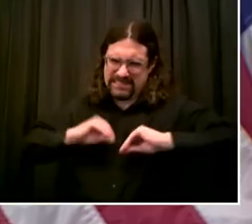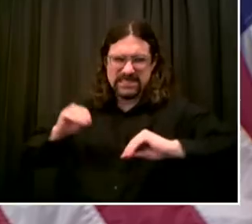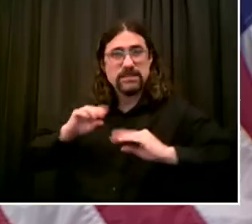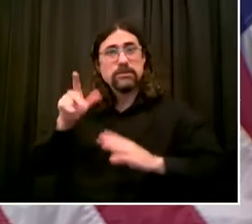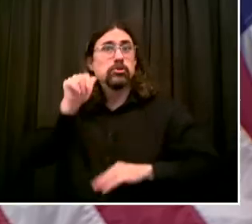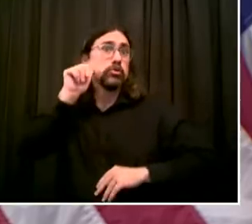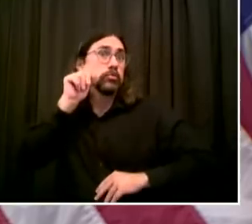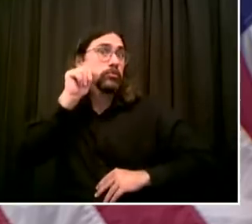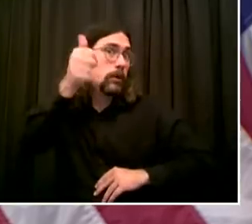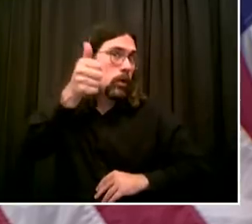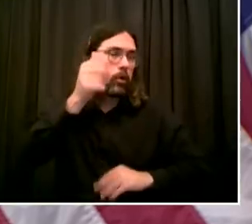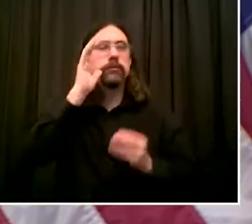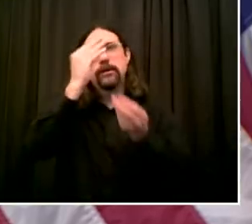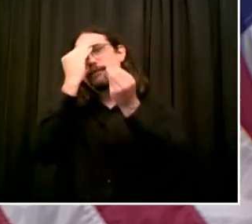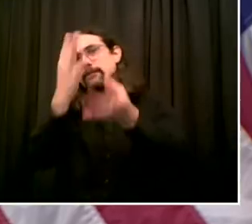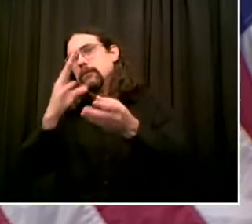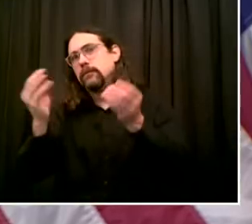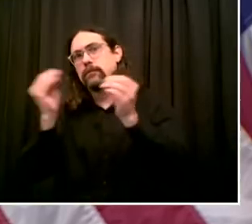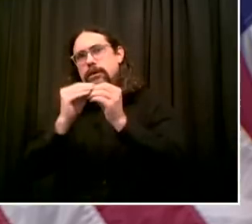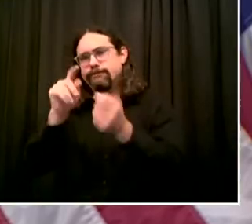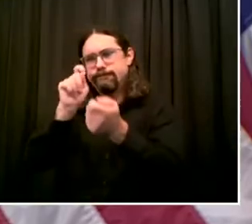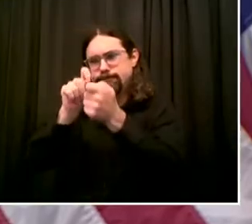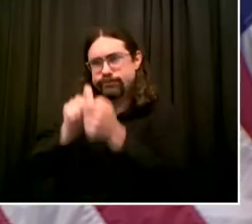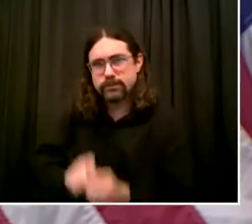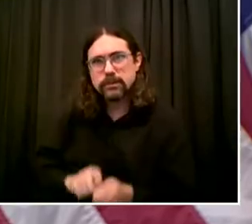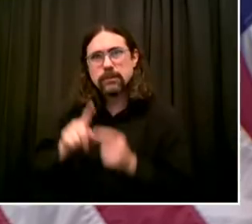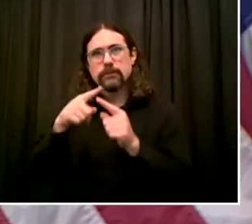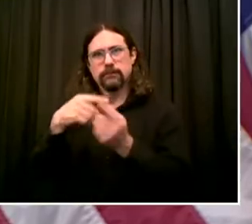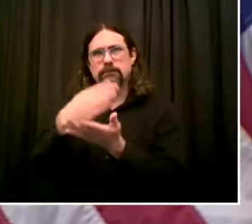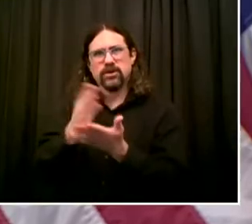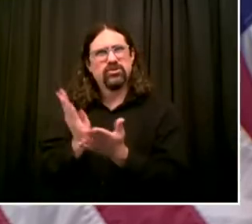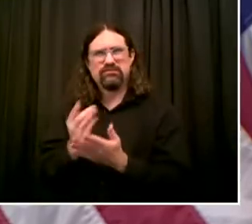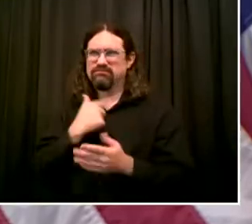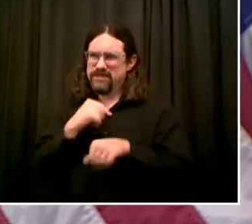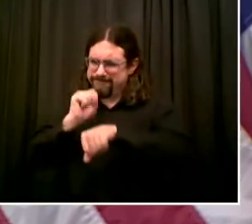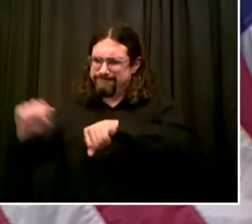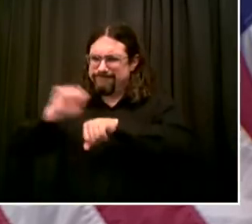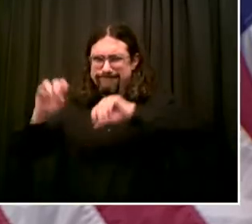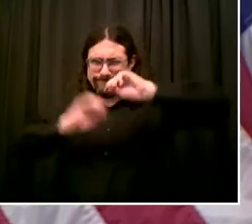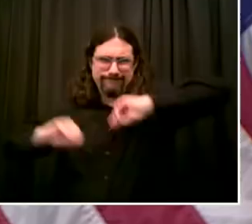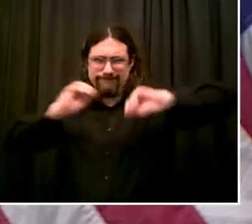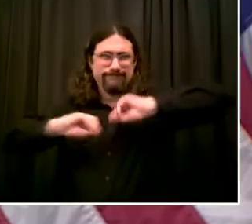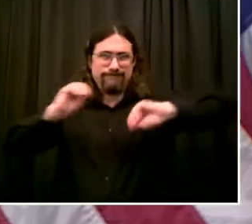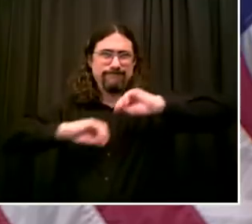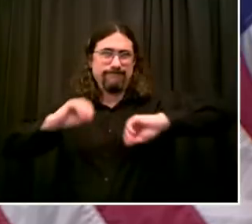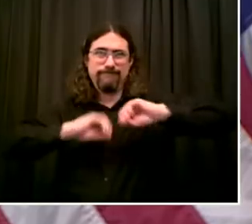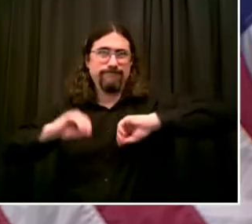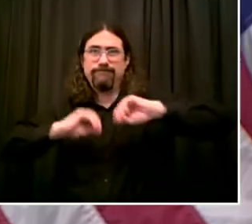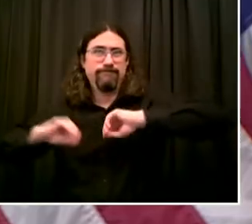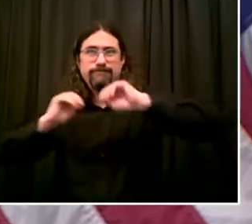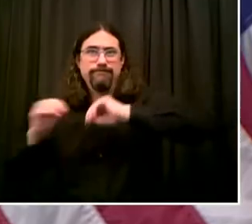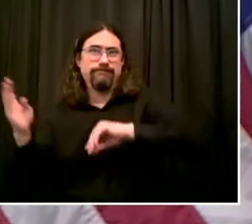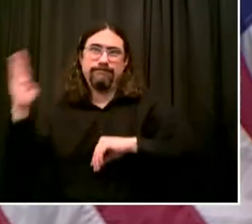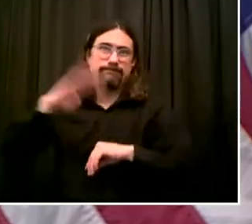LOOK, WE CAN DO THIS AND WE CAN STRIKE THE BALANCE AND KEEP THE CITY SAFE. EGNOATITIONS CONTINUE AND I THINK THEY HAVE BEEN VERY PRODUCTIVE AND I AM VERY